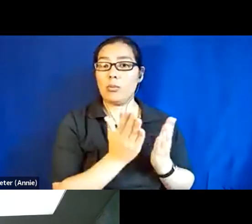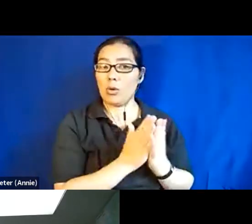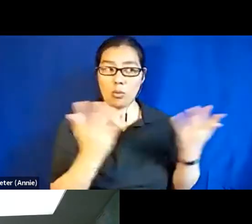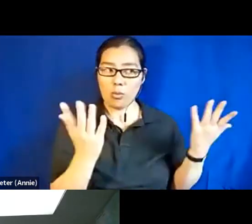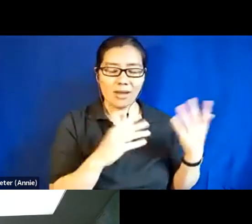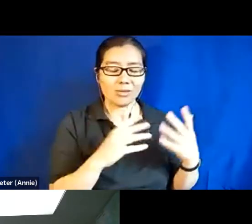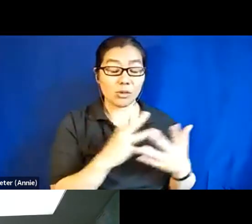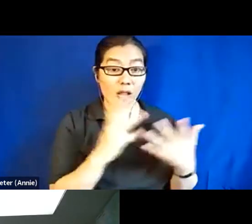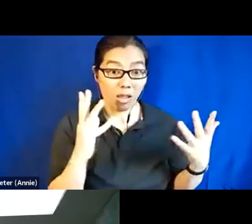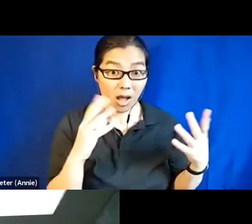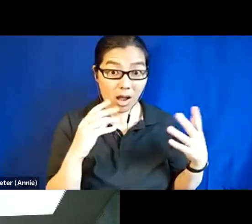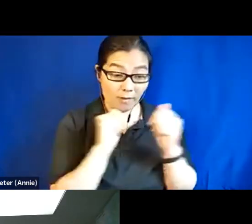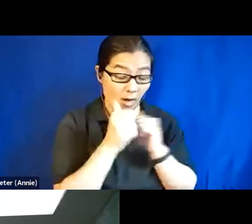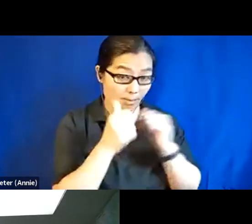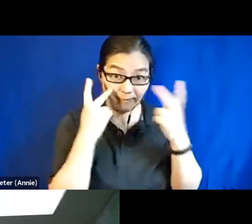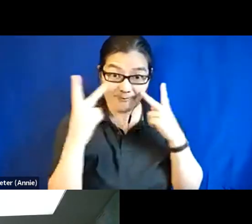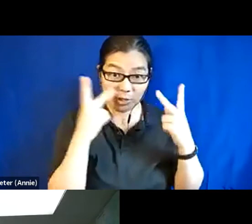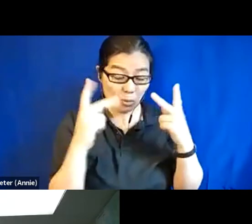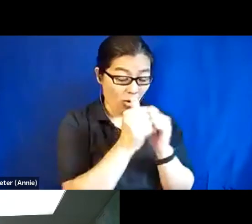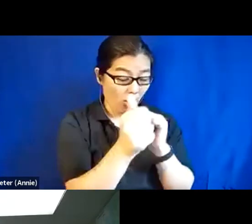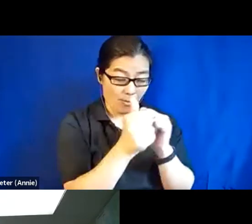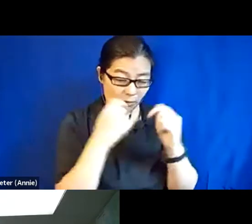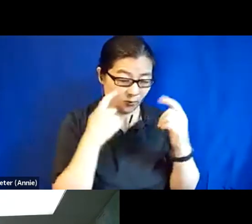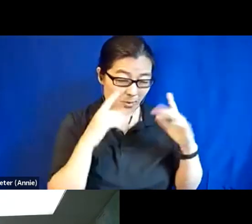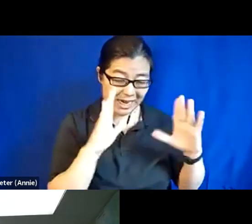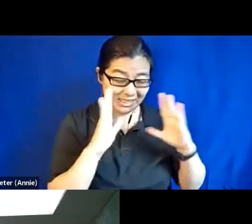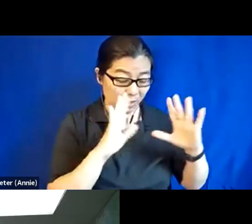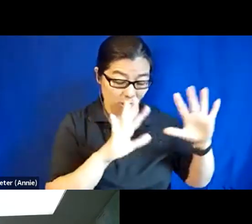attention. I think for a comic to really be fully